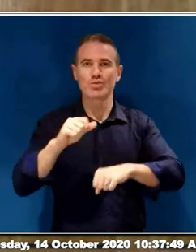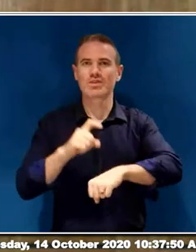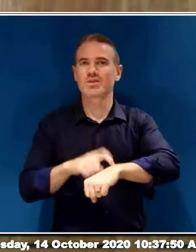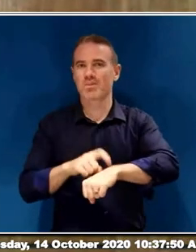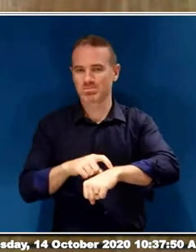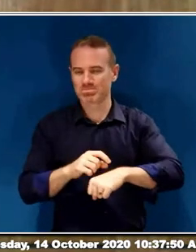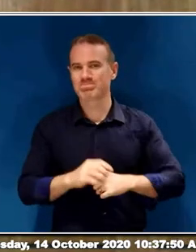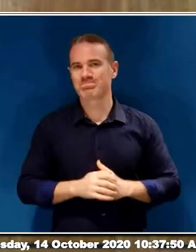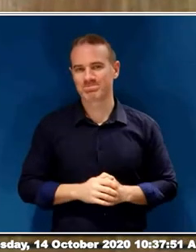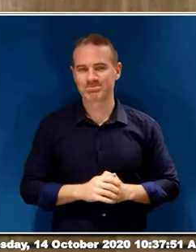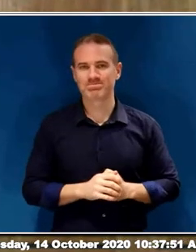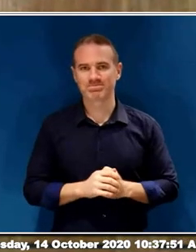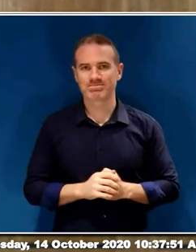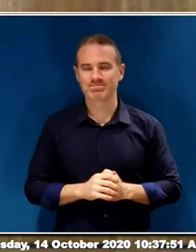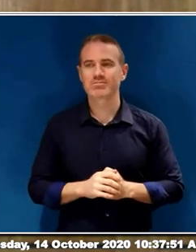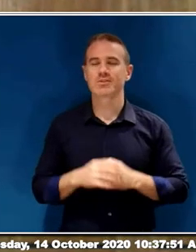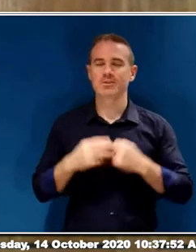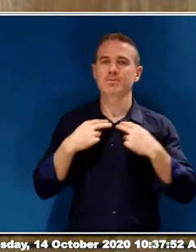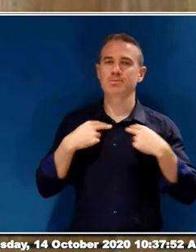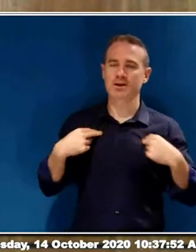You refer to some other occasions in your statement